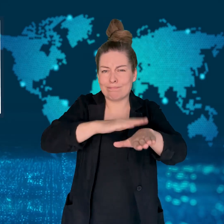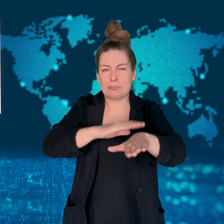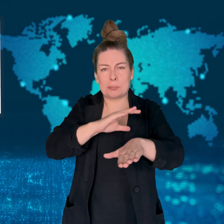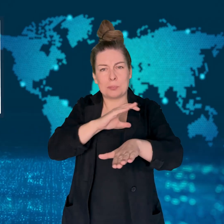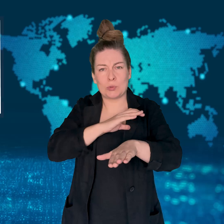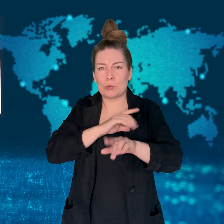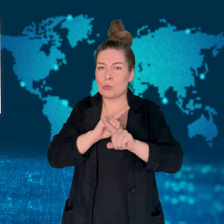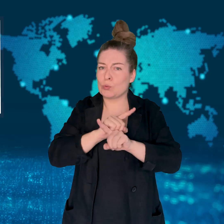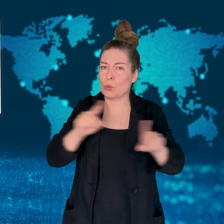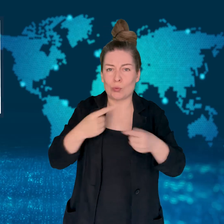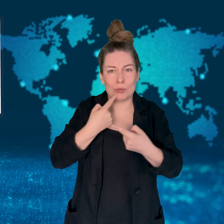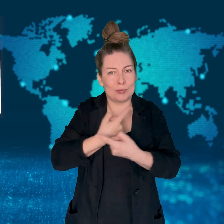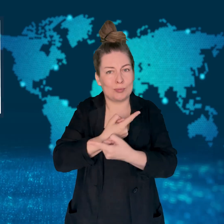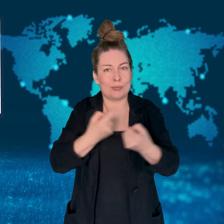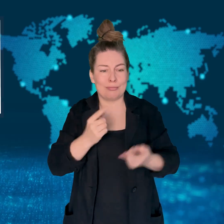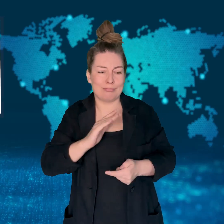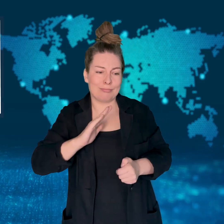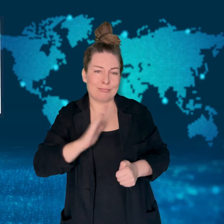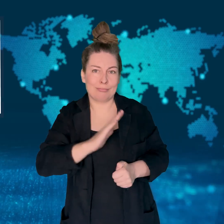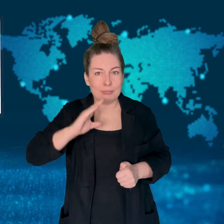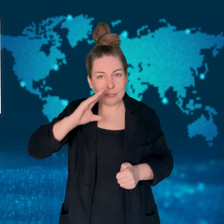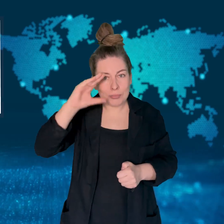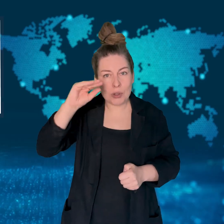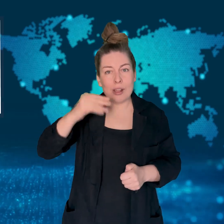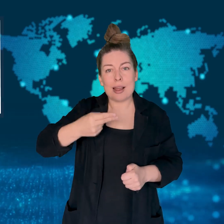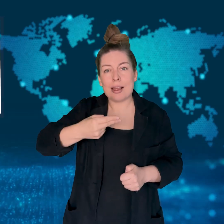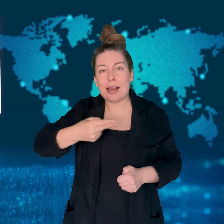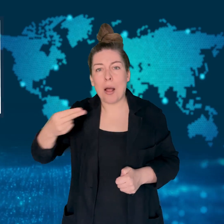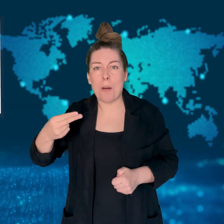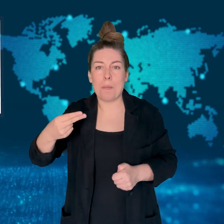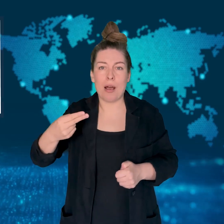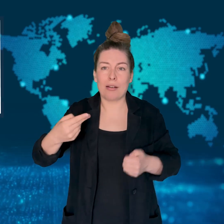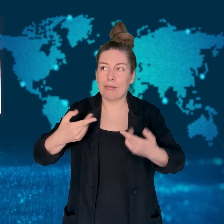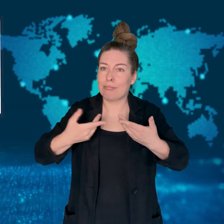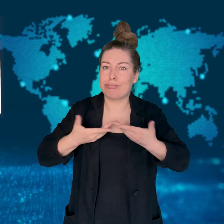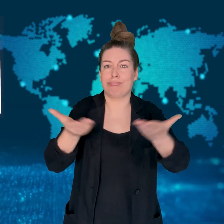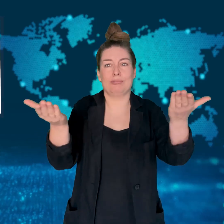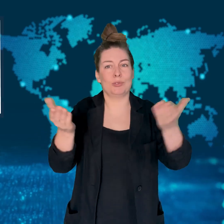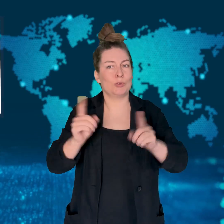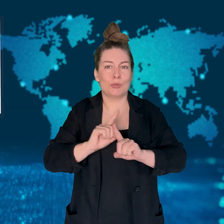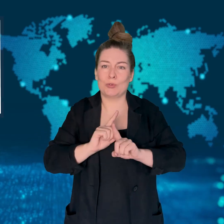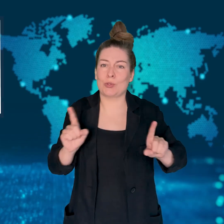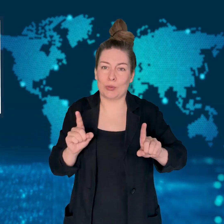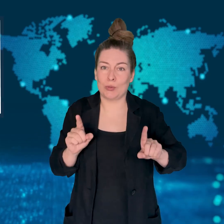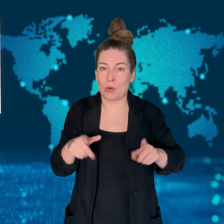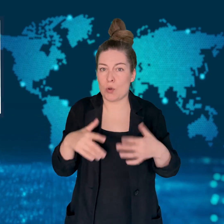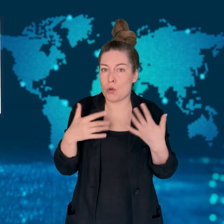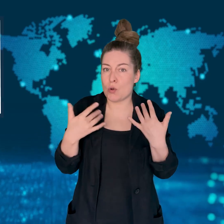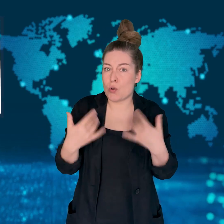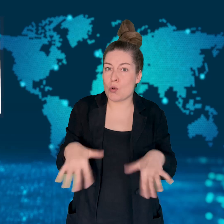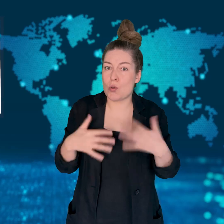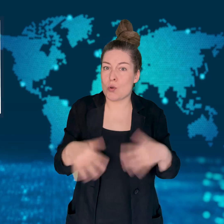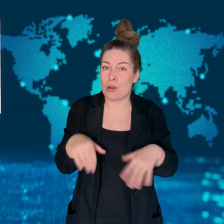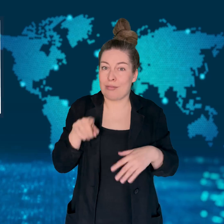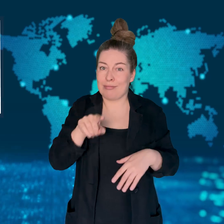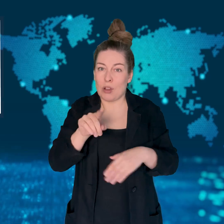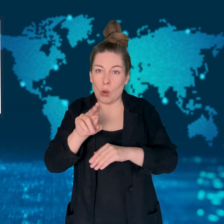"Sextortion" is online blackmail.